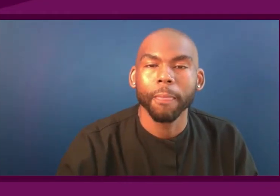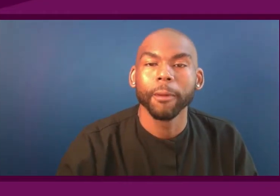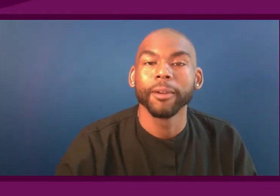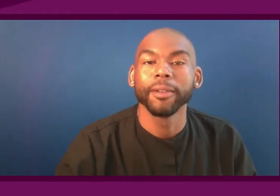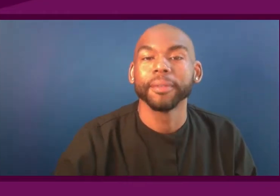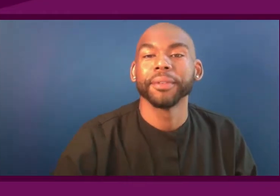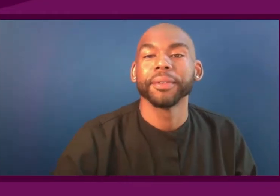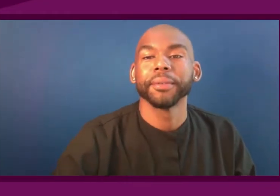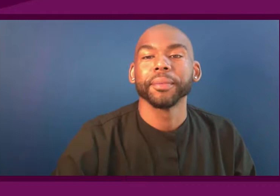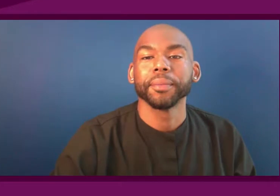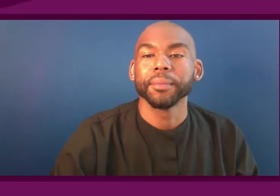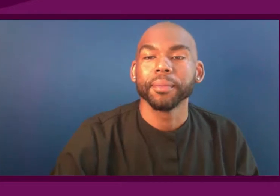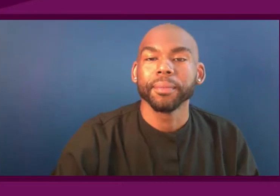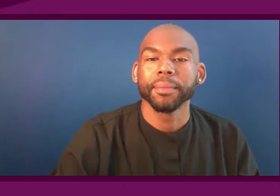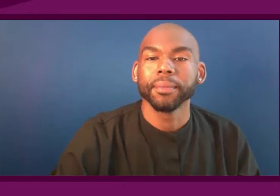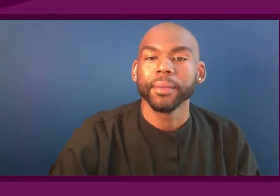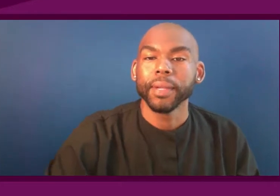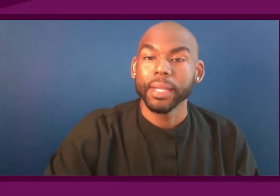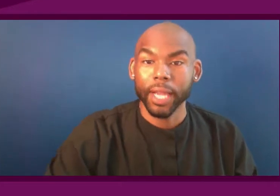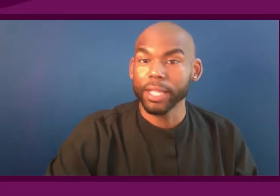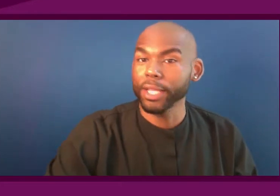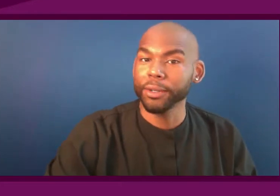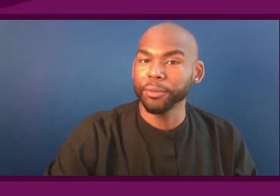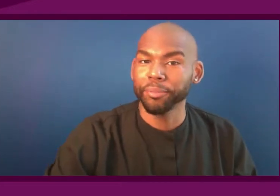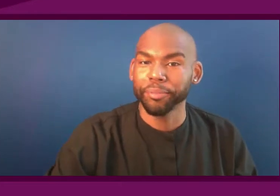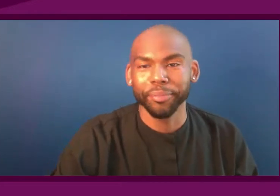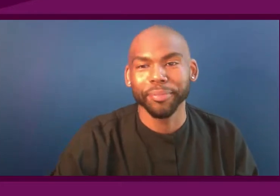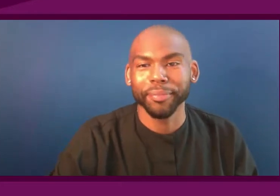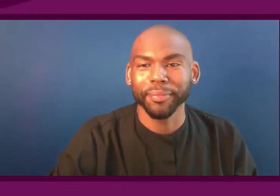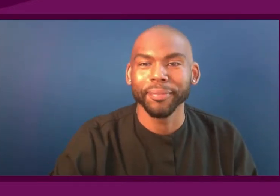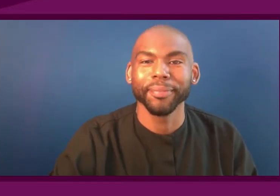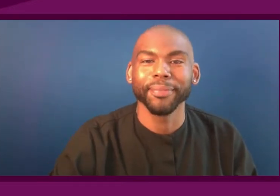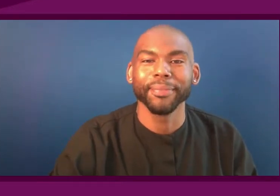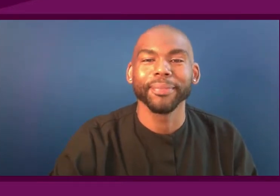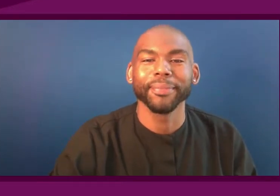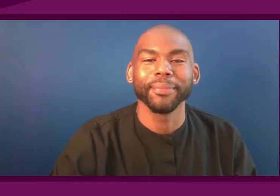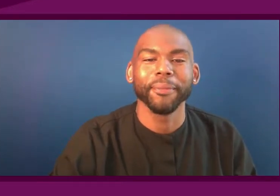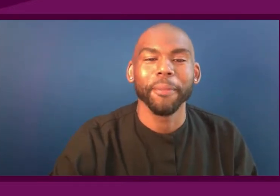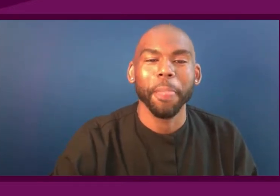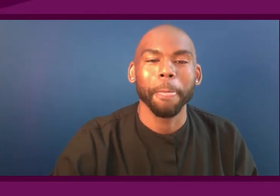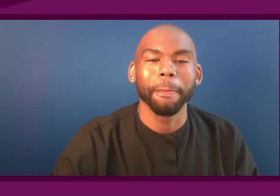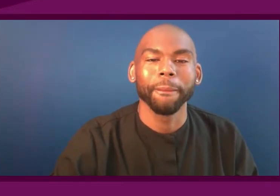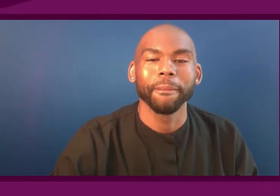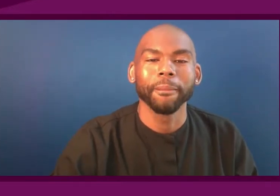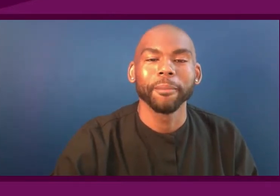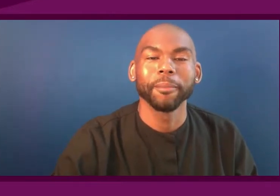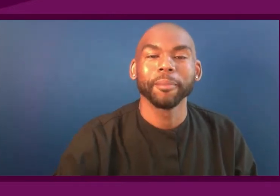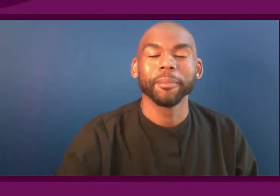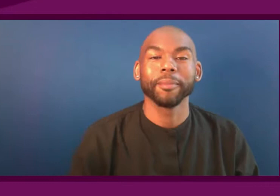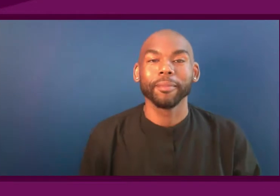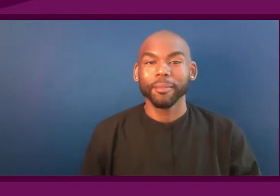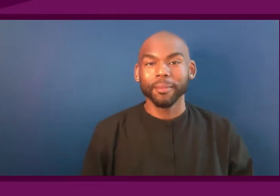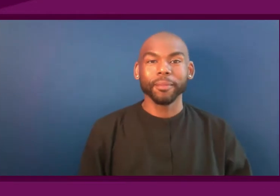Ashley Inkumsah: Hello everyone and welcome back to What's Up WID, the World Institute on Disability, biweekly podcast, where we discuss what's up in the